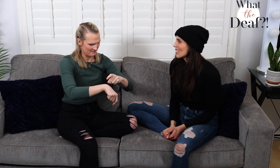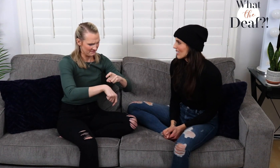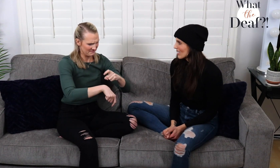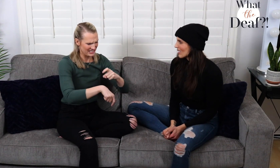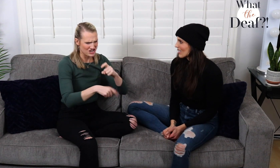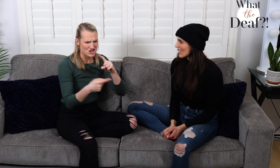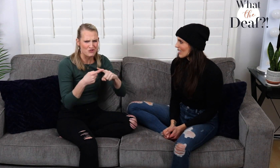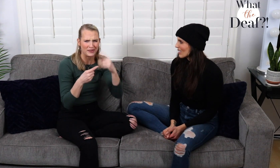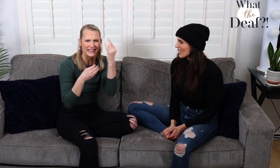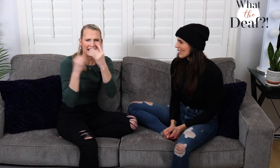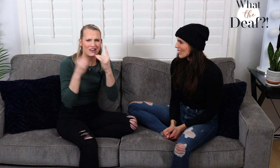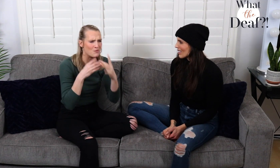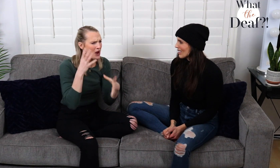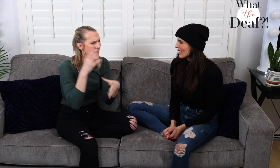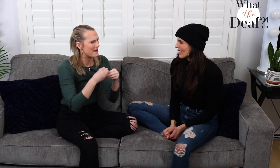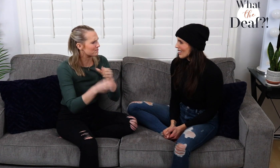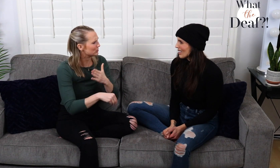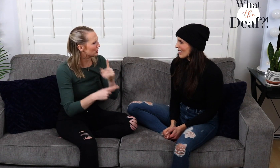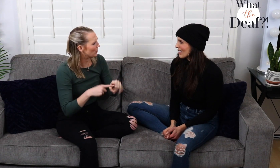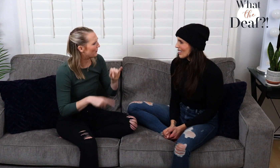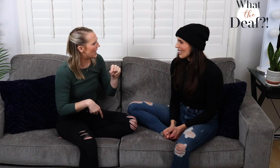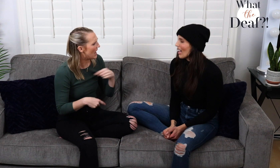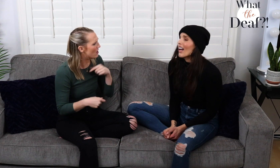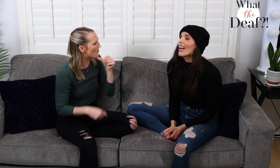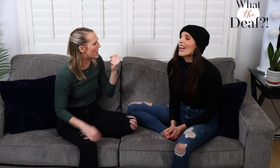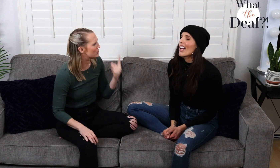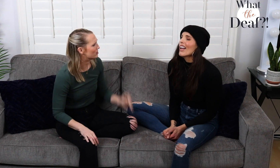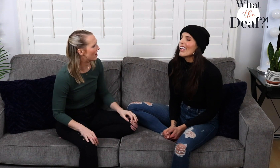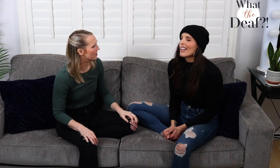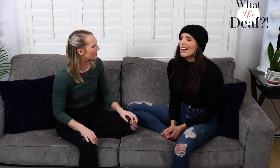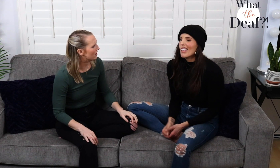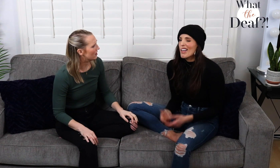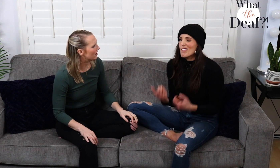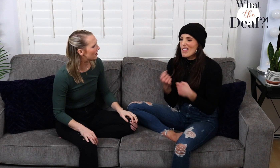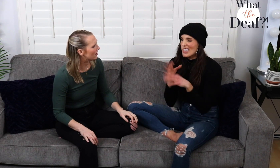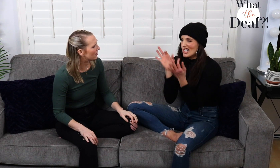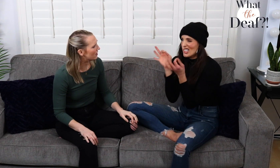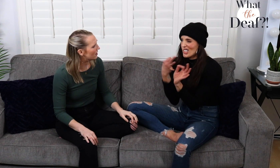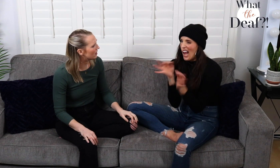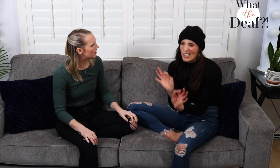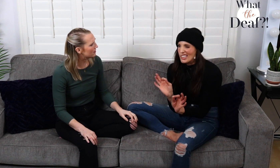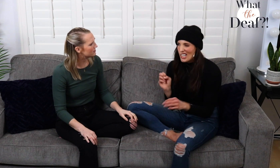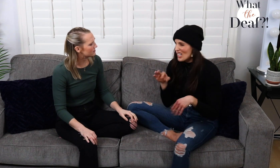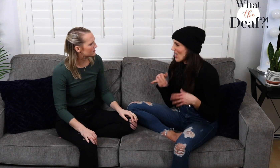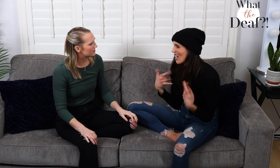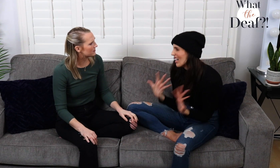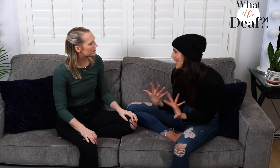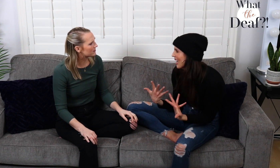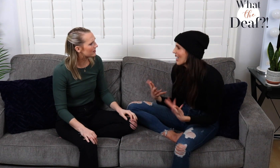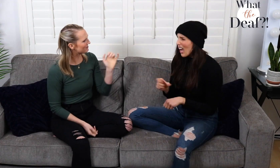about the time to think about adding music to it, I don't understand. - It makes it a distraction